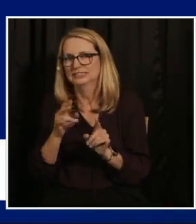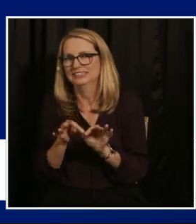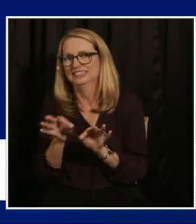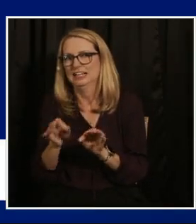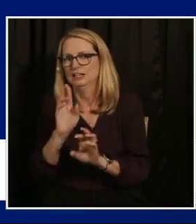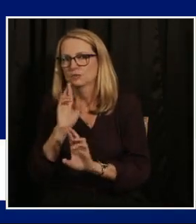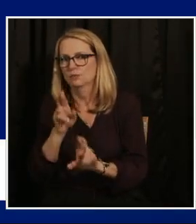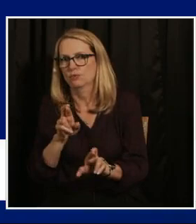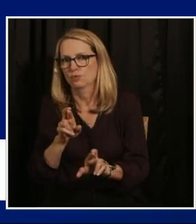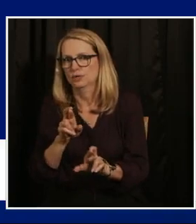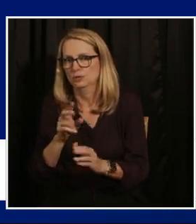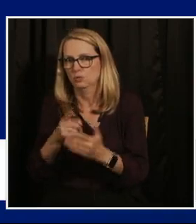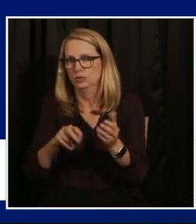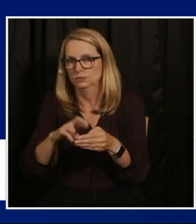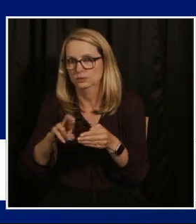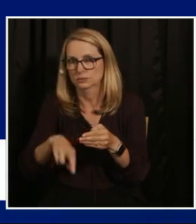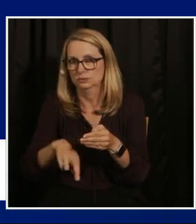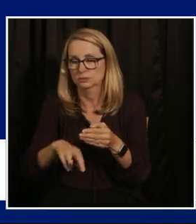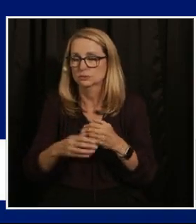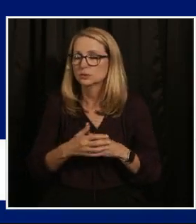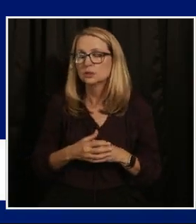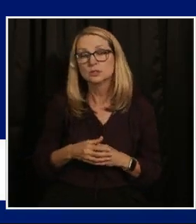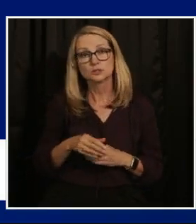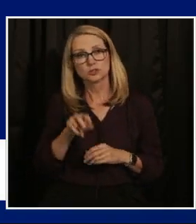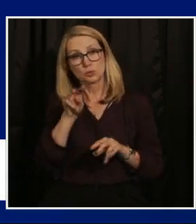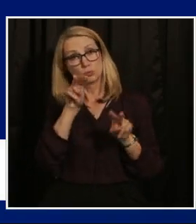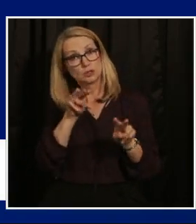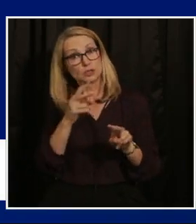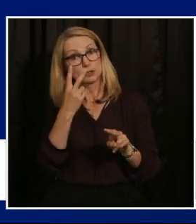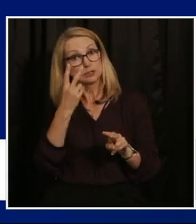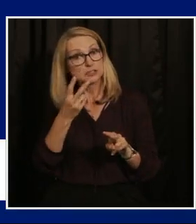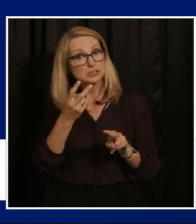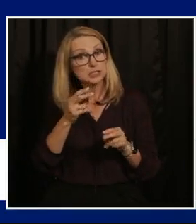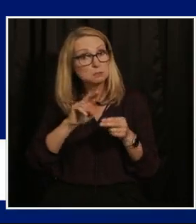certainly encouraging news to see that these case counts are going down in the last couple of days